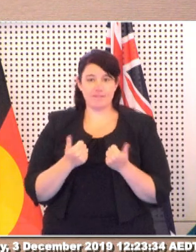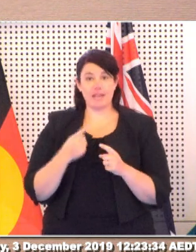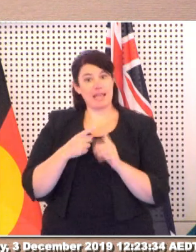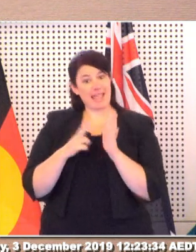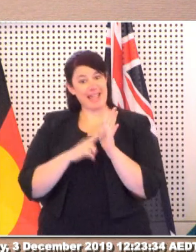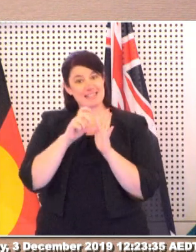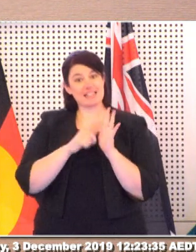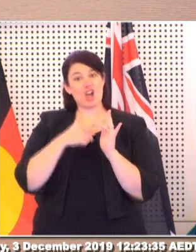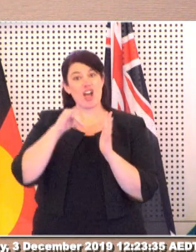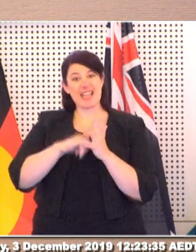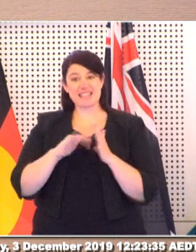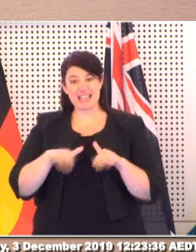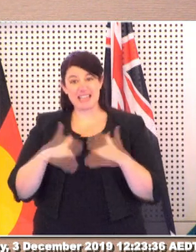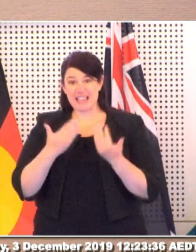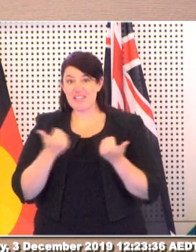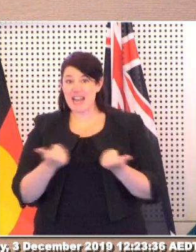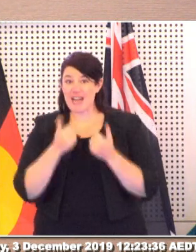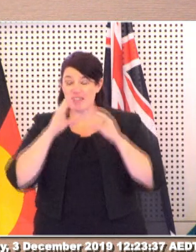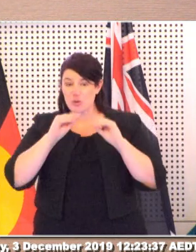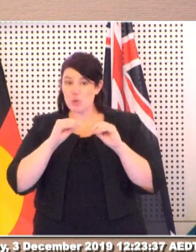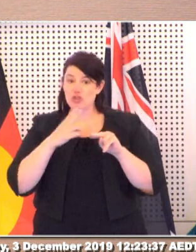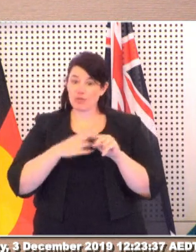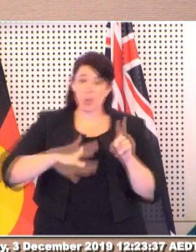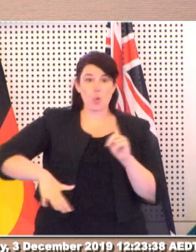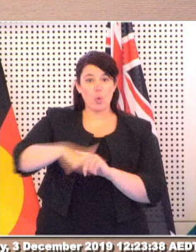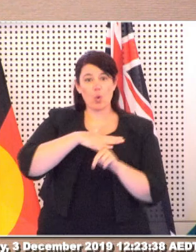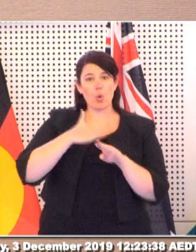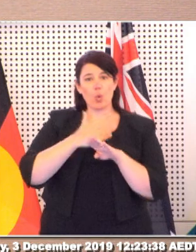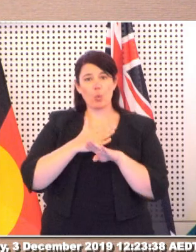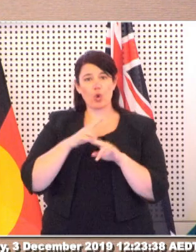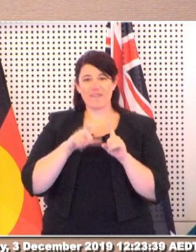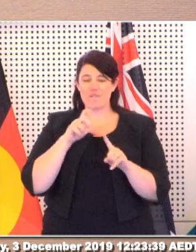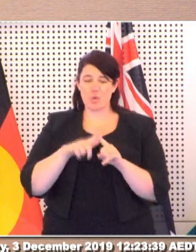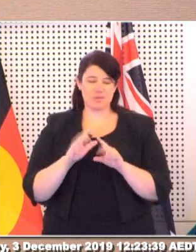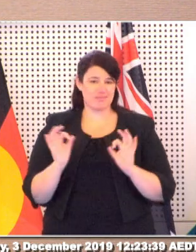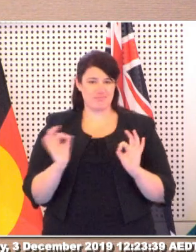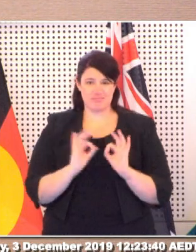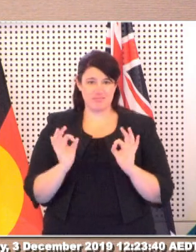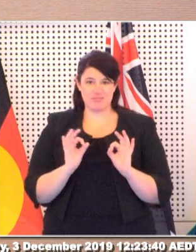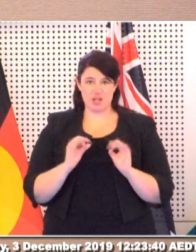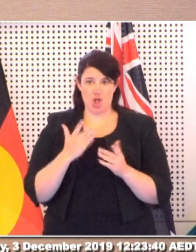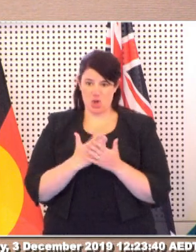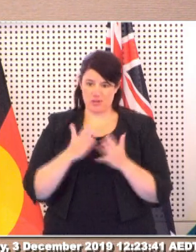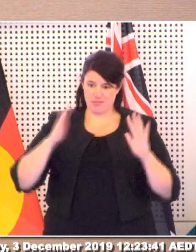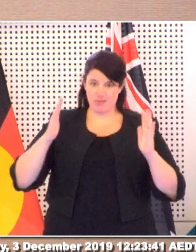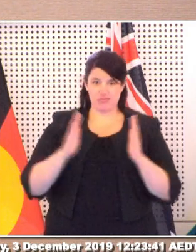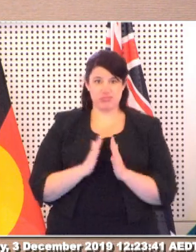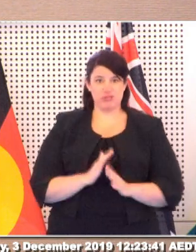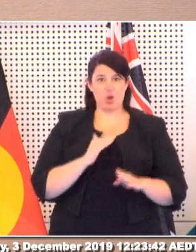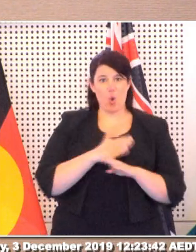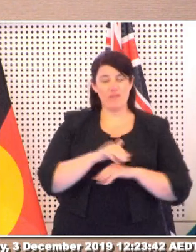workforce. It’s an area where we’re seeing lots of cuts around workforce training,